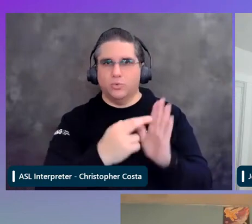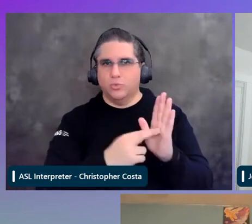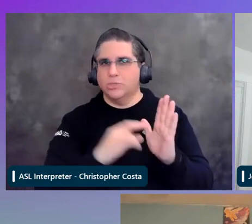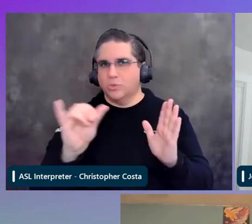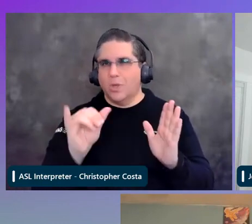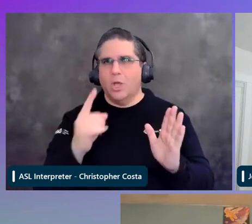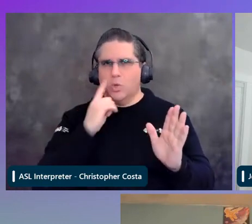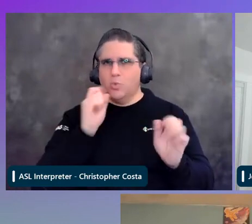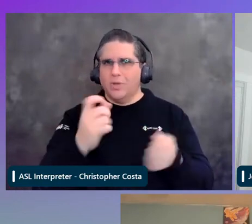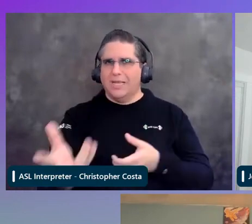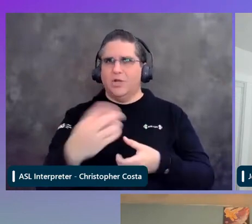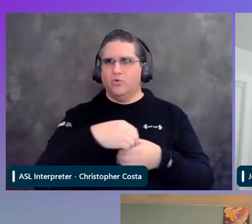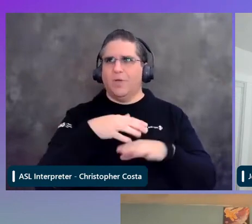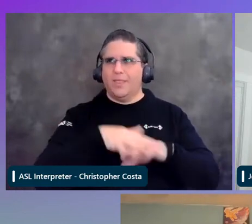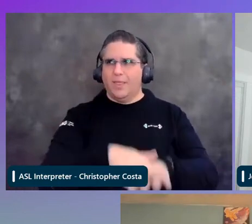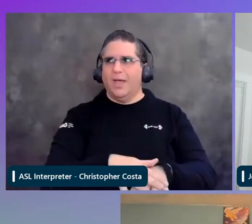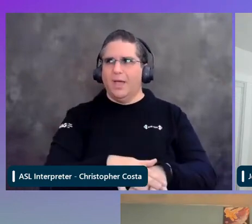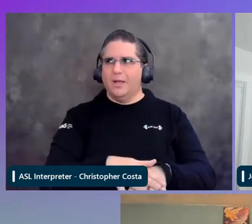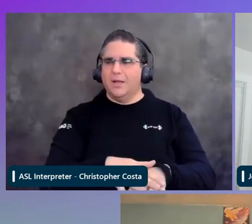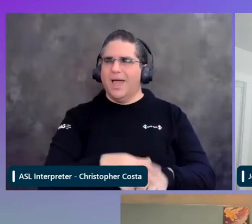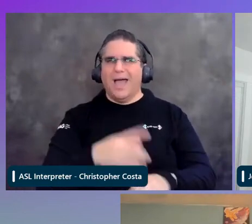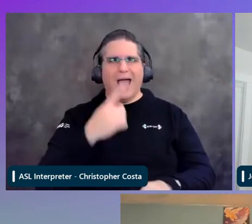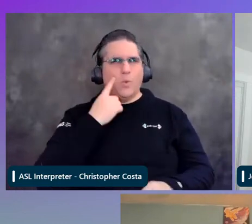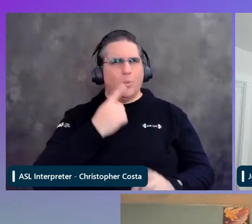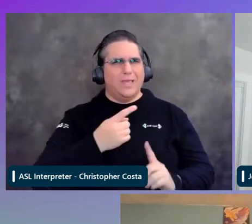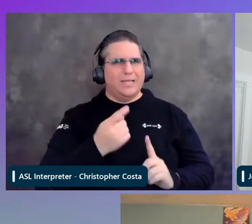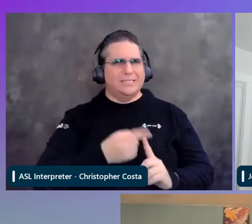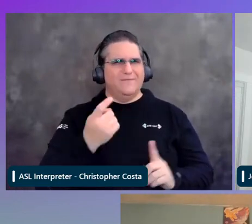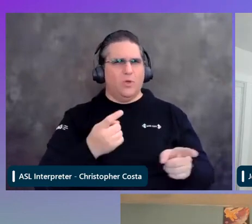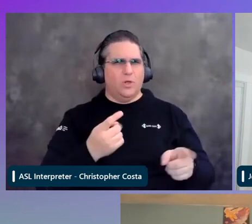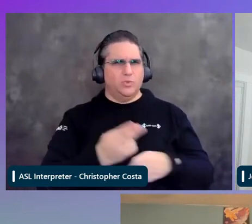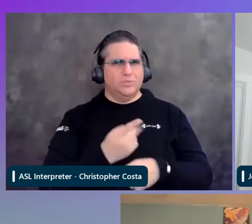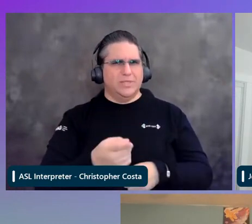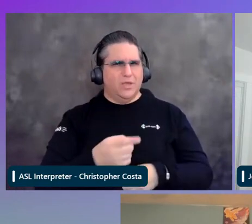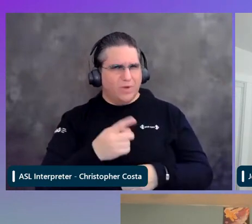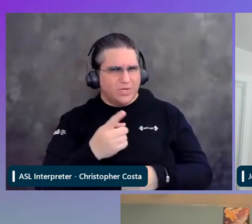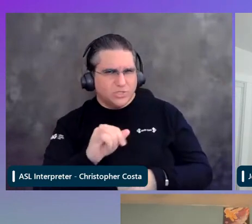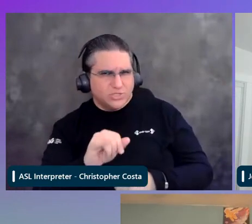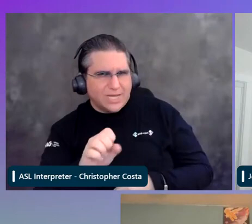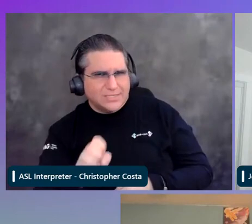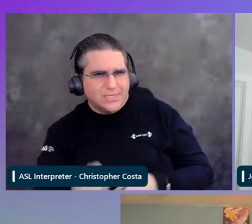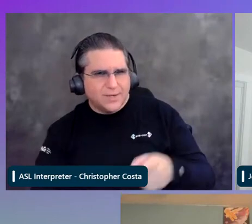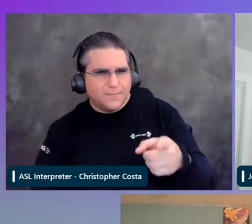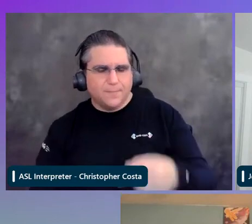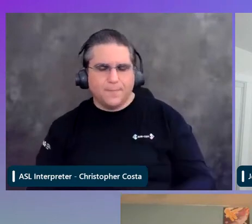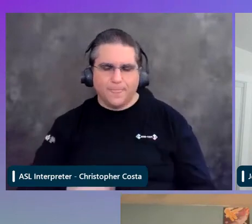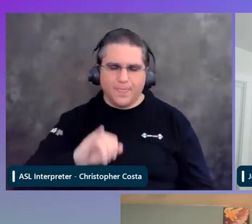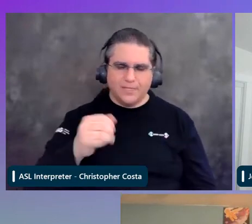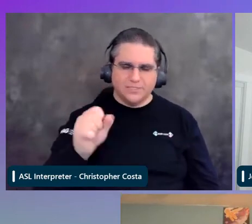don't believe it is by default. Jesse could you. Yeah. It's sort of mixed right. It won't